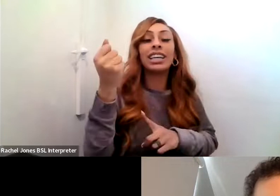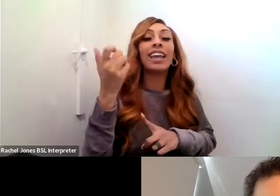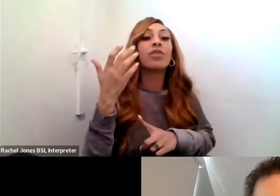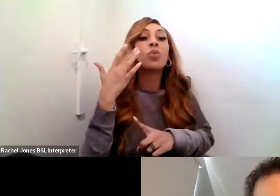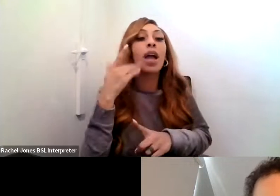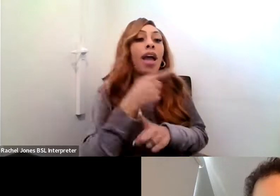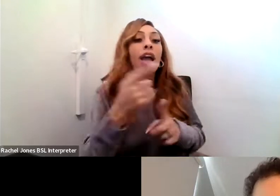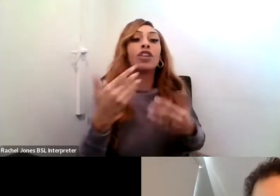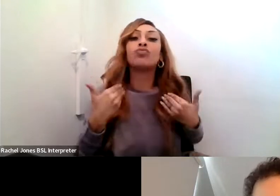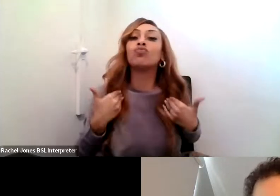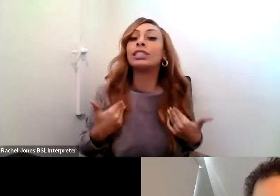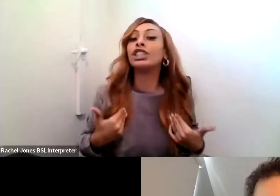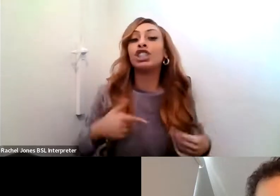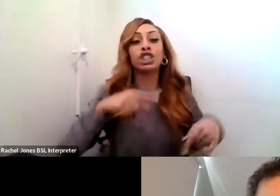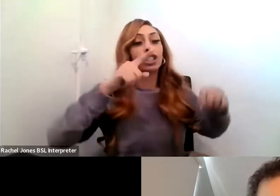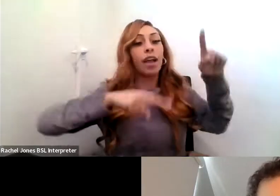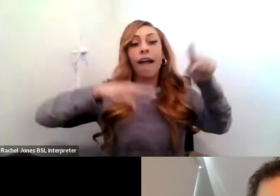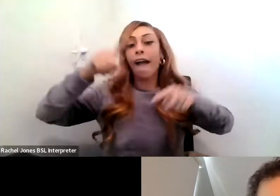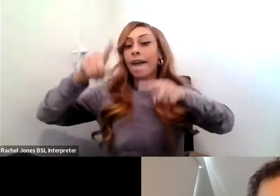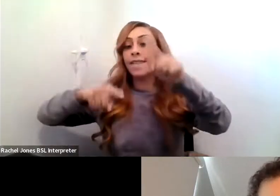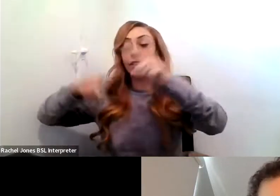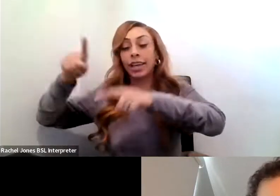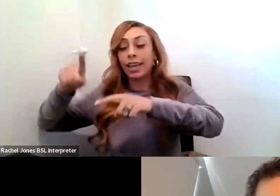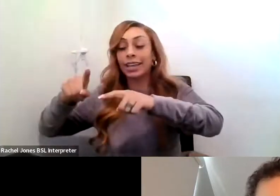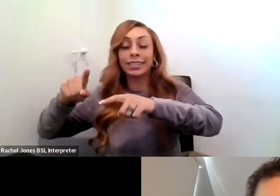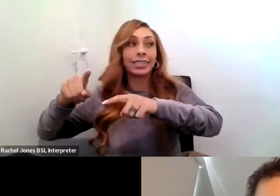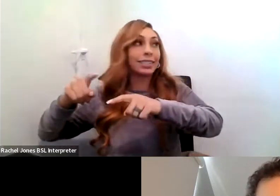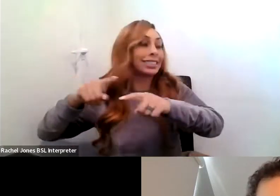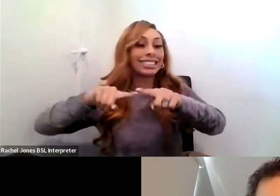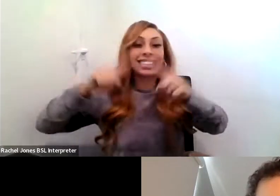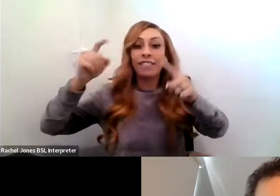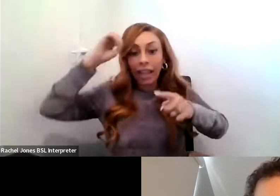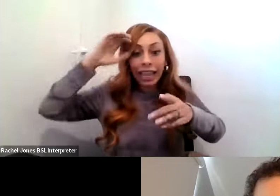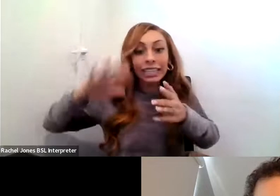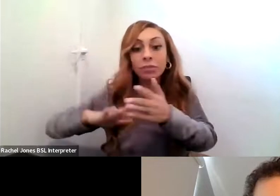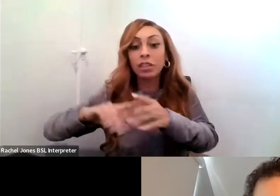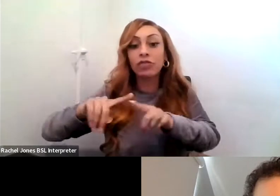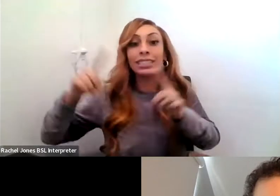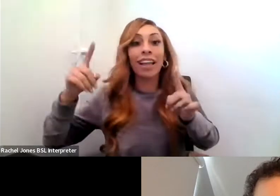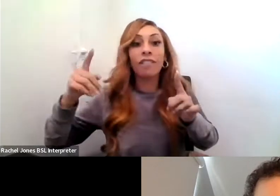of ideas and lived experience to those conversations. Allied with a healthy curiosity and desire to fill the gaps